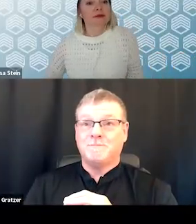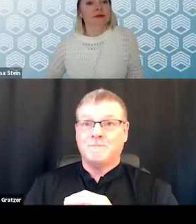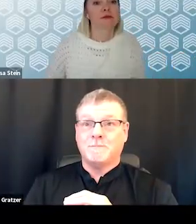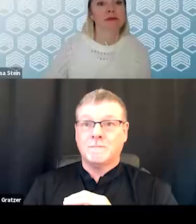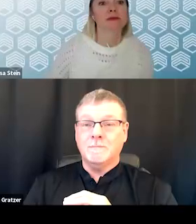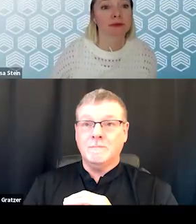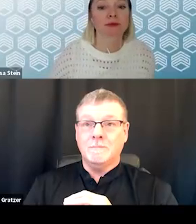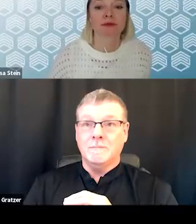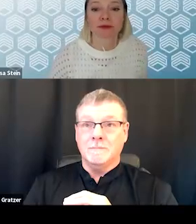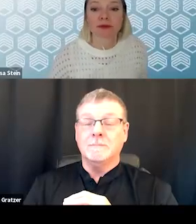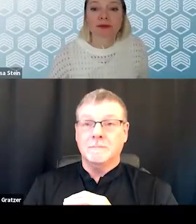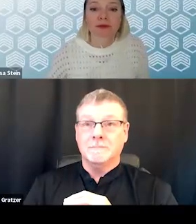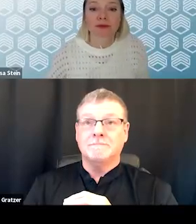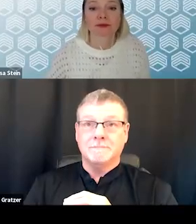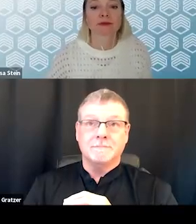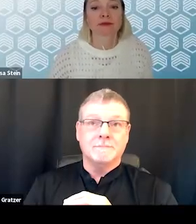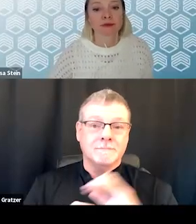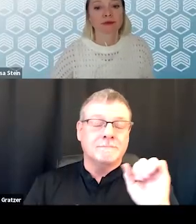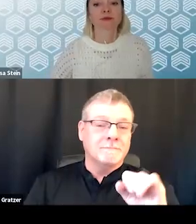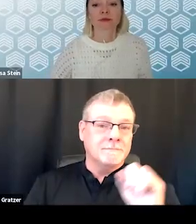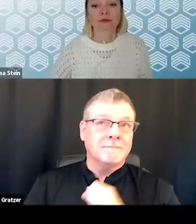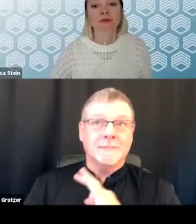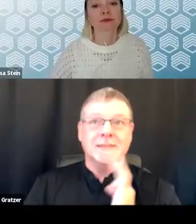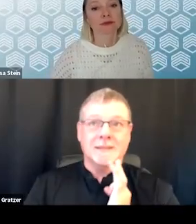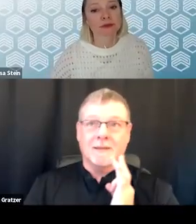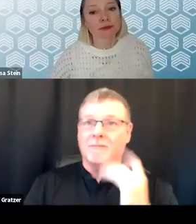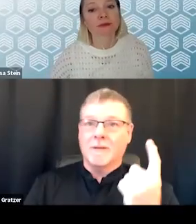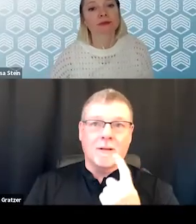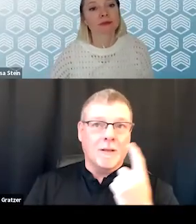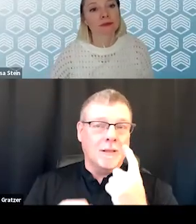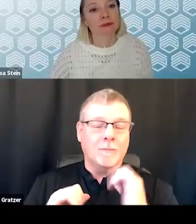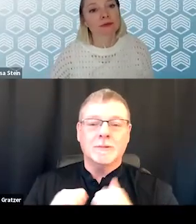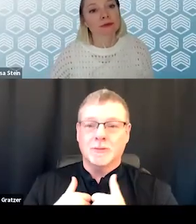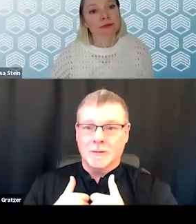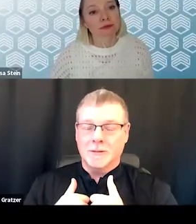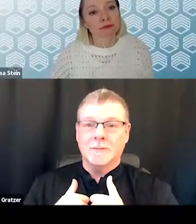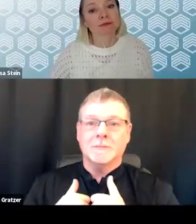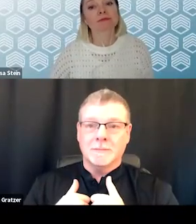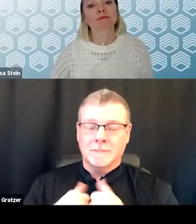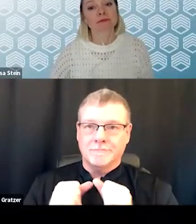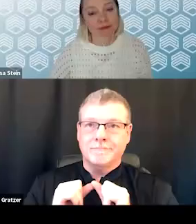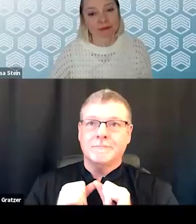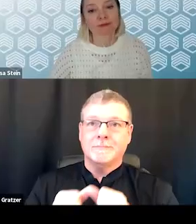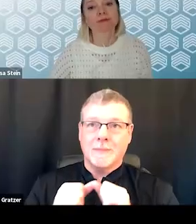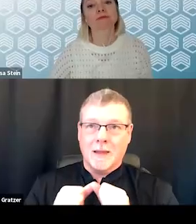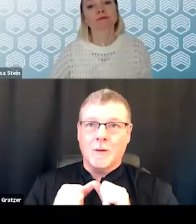Yeah, I mean, I would say that staffing is always a challenge, it's an ongoing challenge and I do think it's something